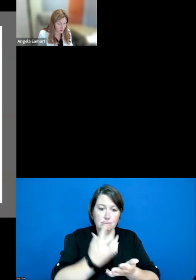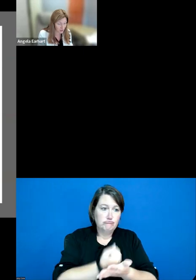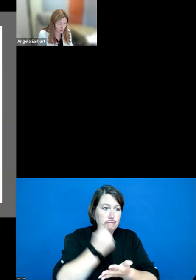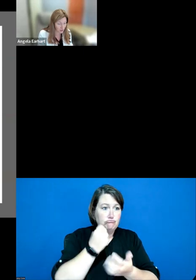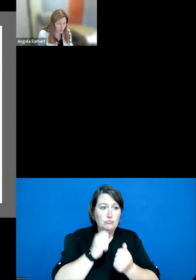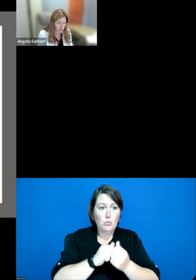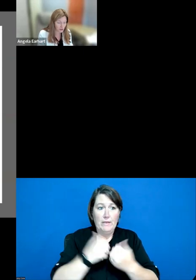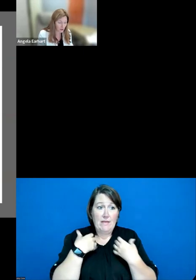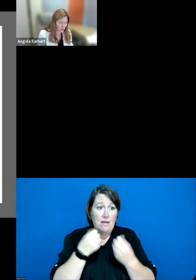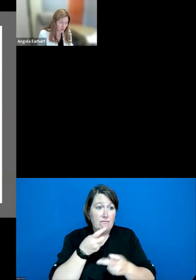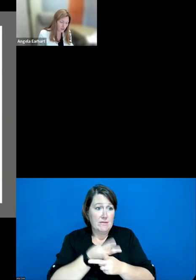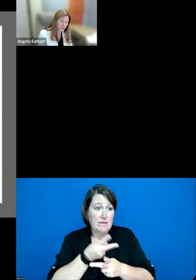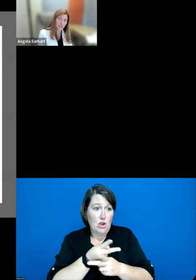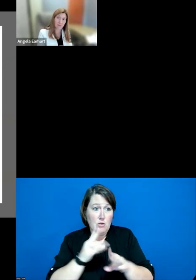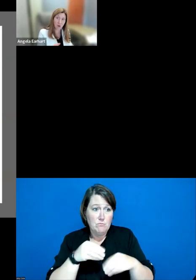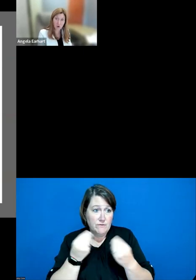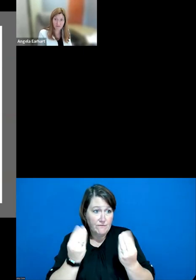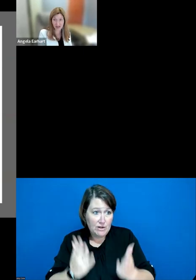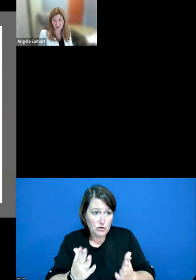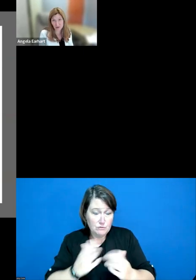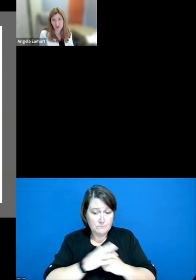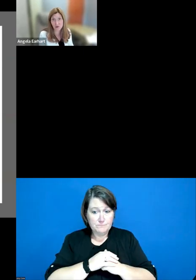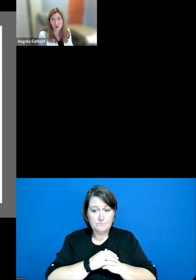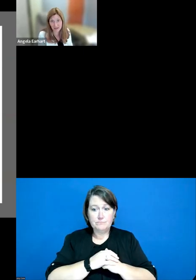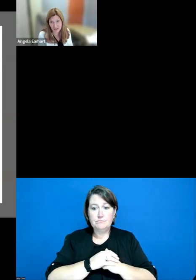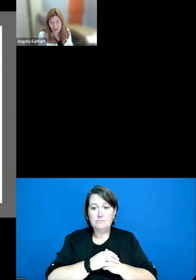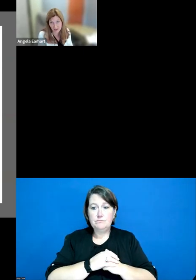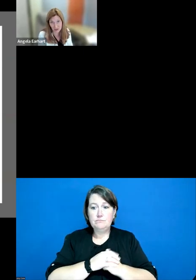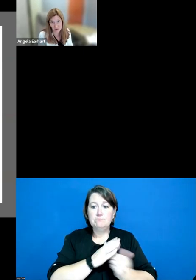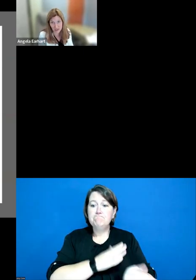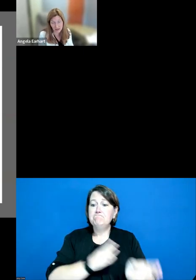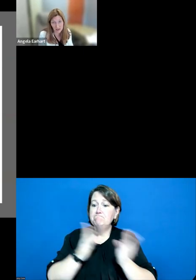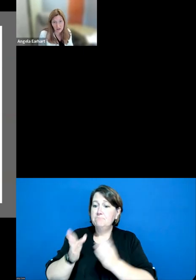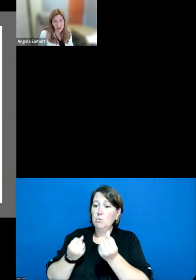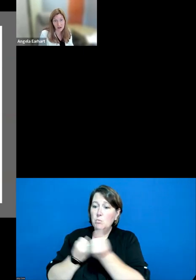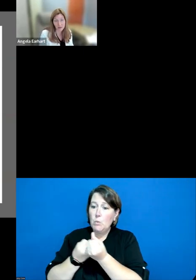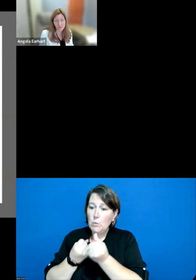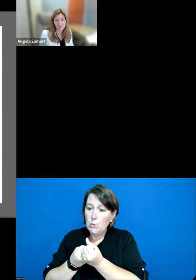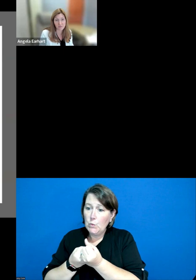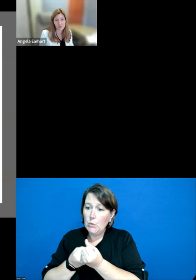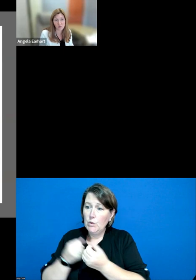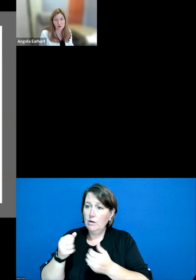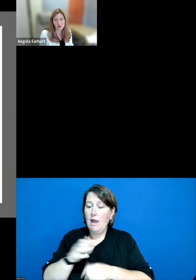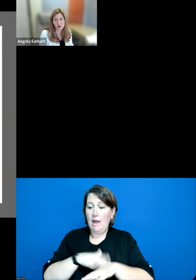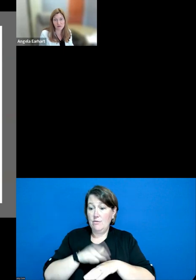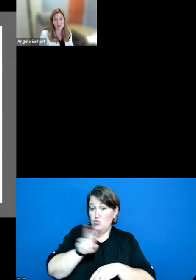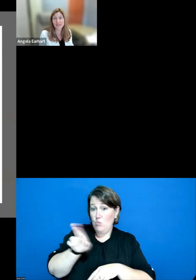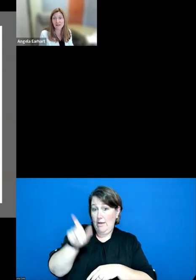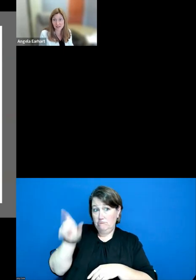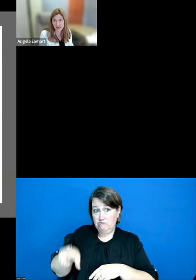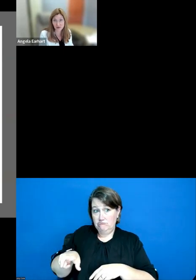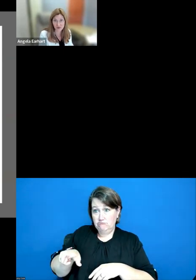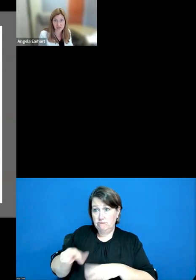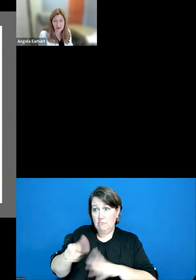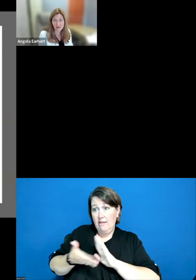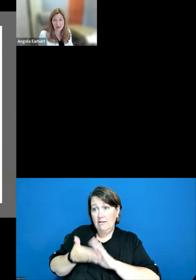So the supportive factors on the right side of the screen were the facilitators that